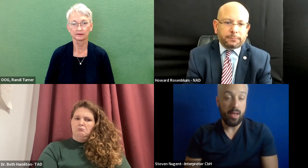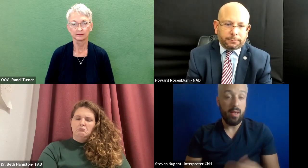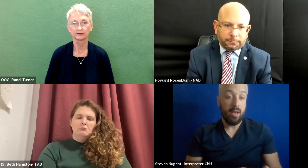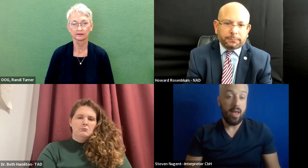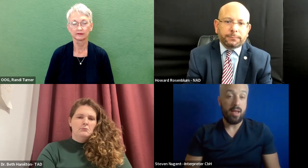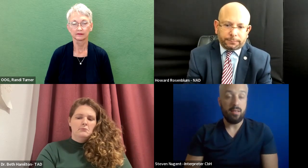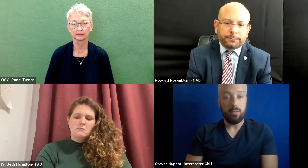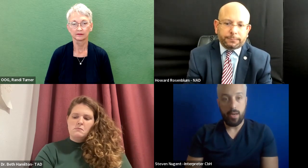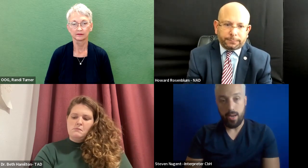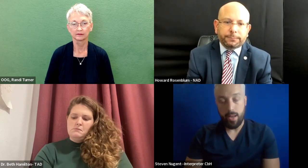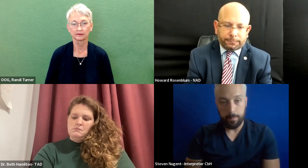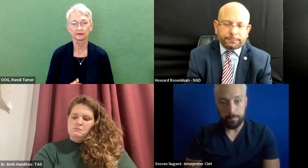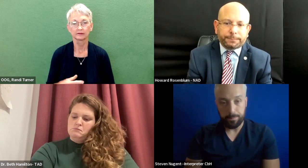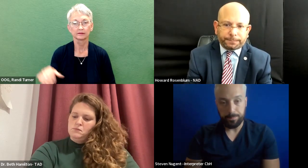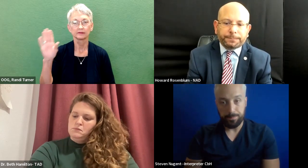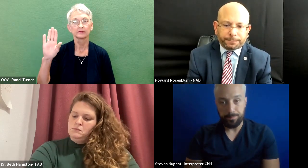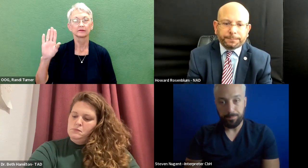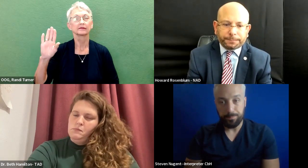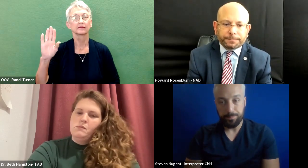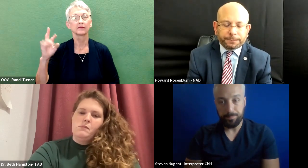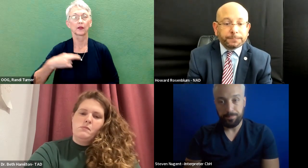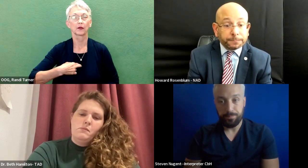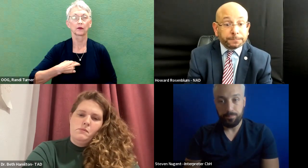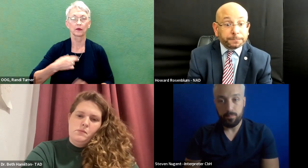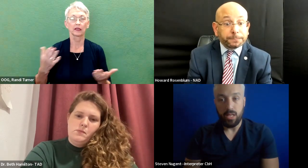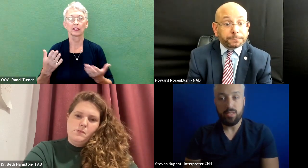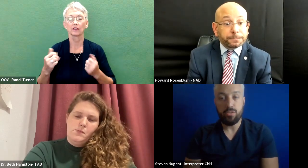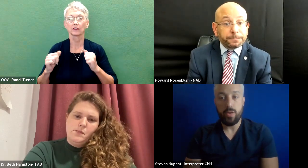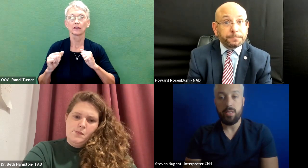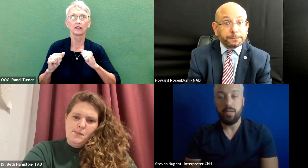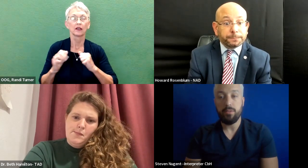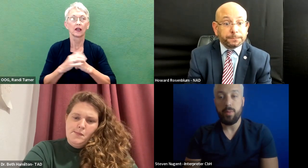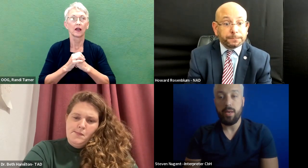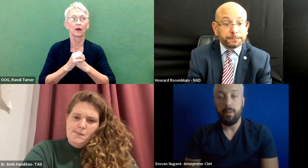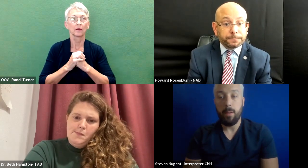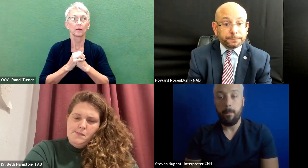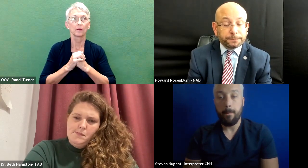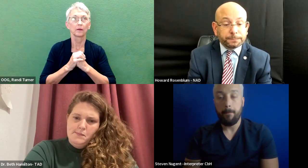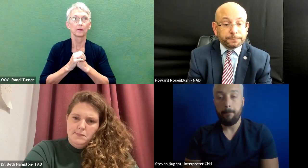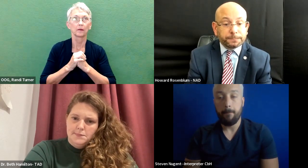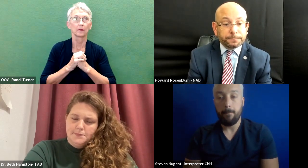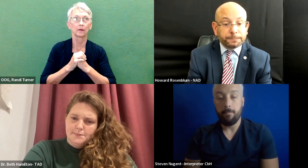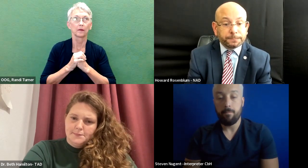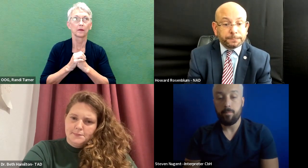skilled therapists so